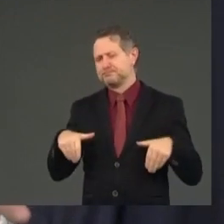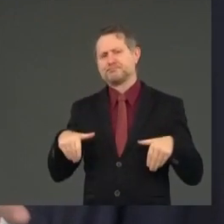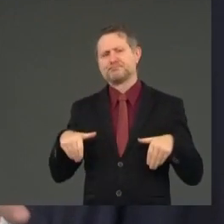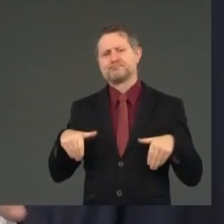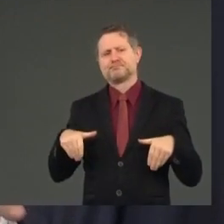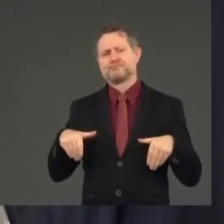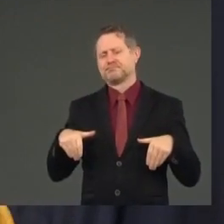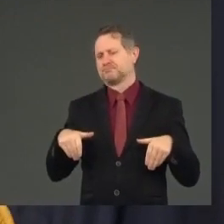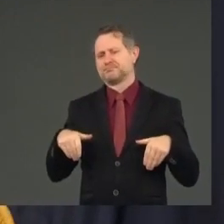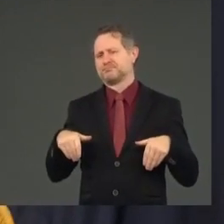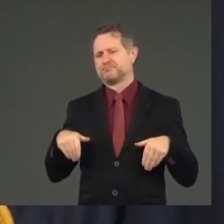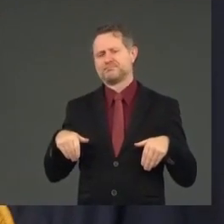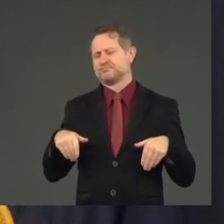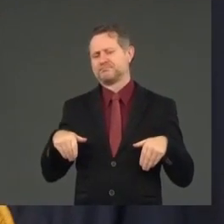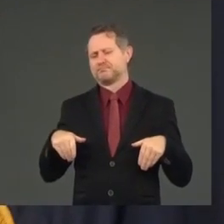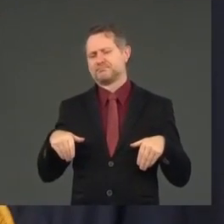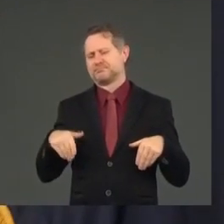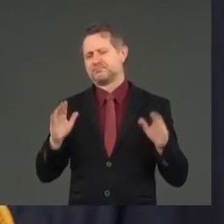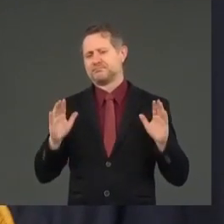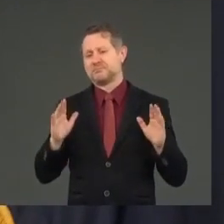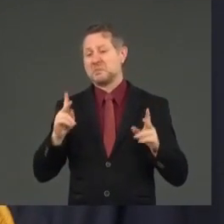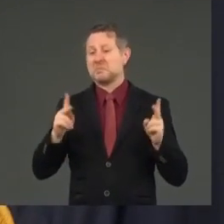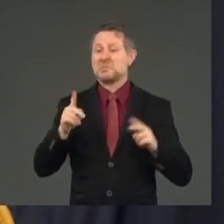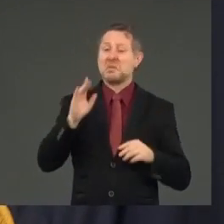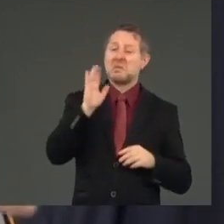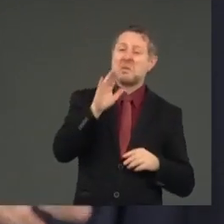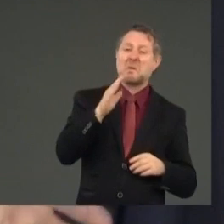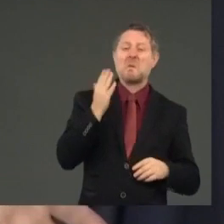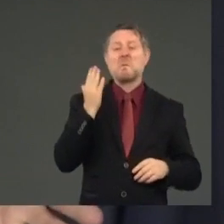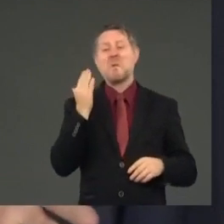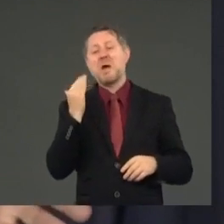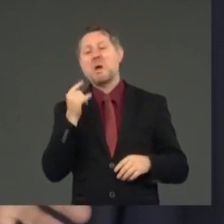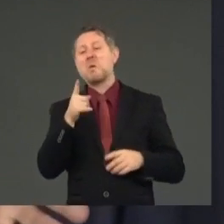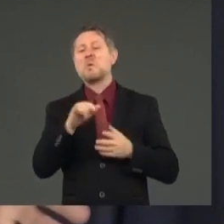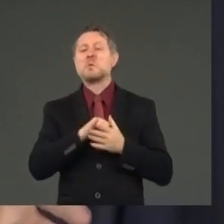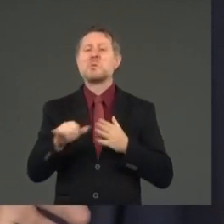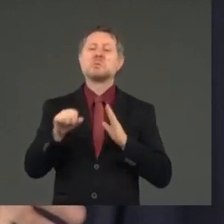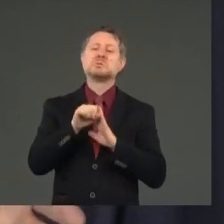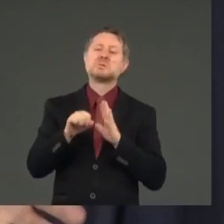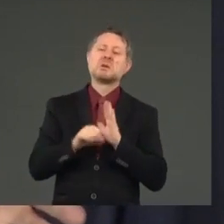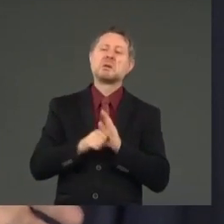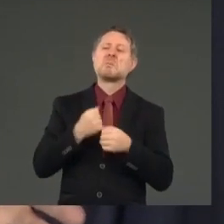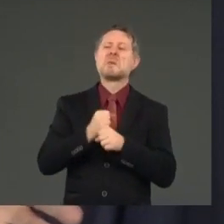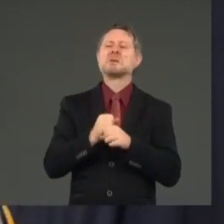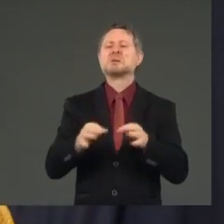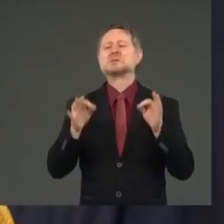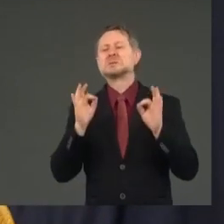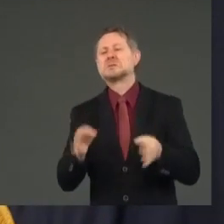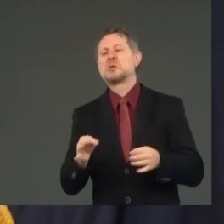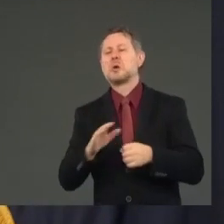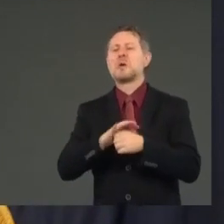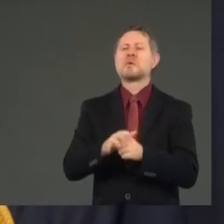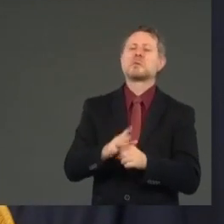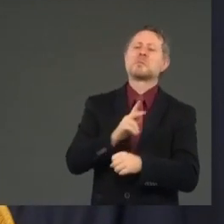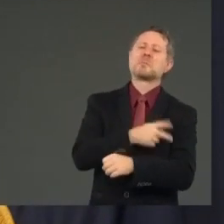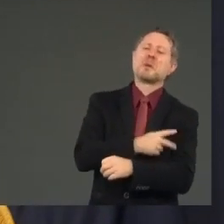I'M NOT GOING TO GET INTO THE POLITICAL BACK AND FORTH.